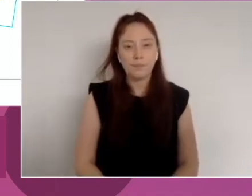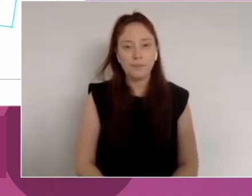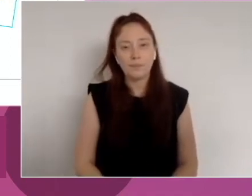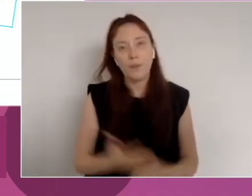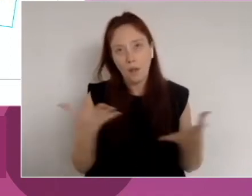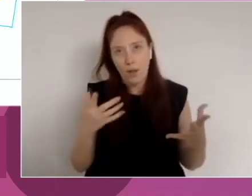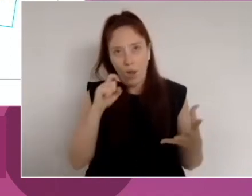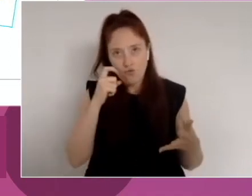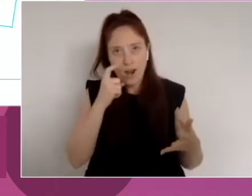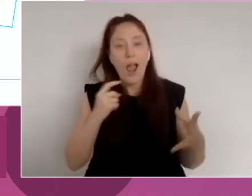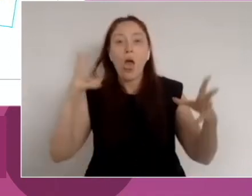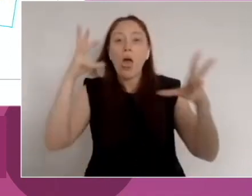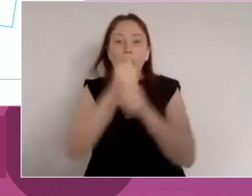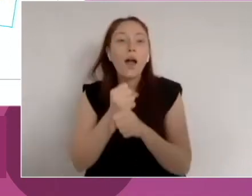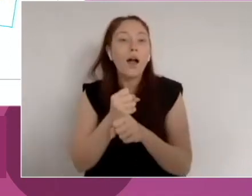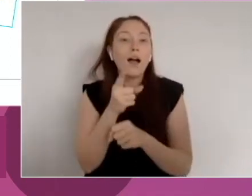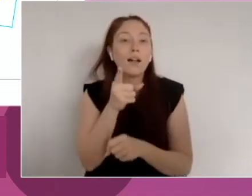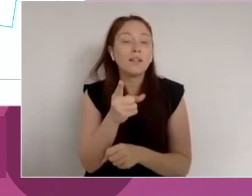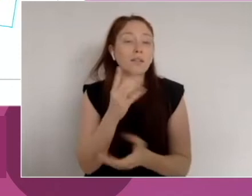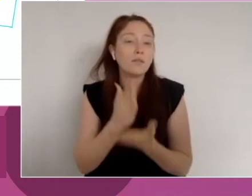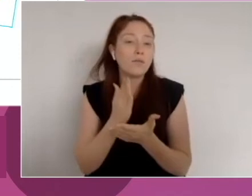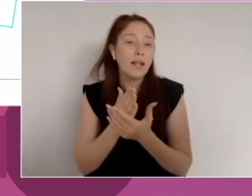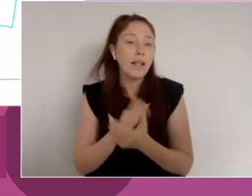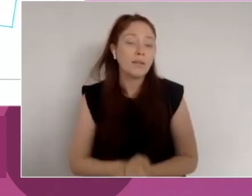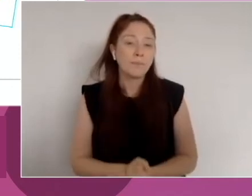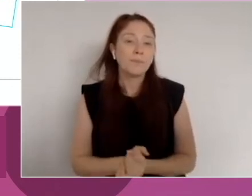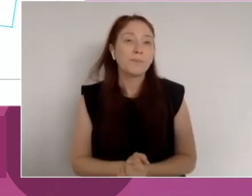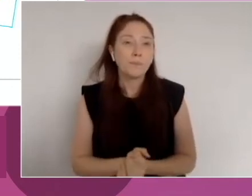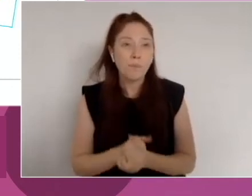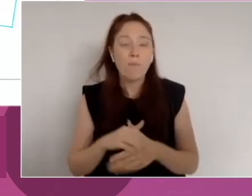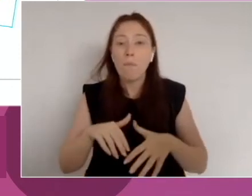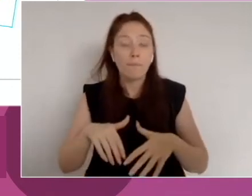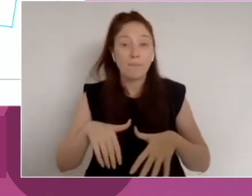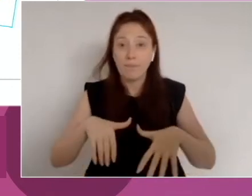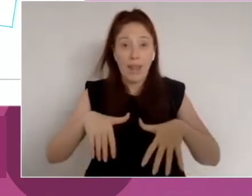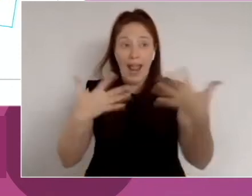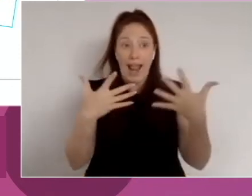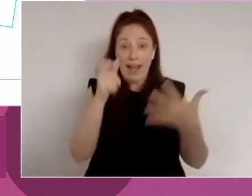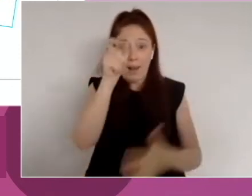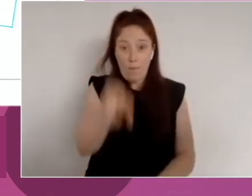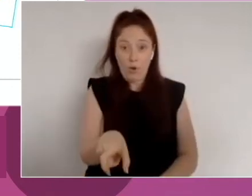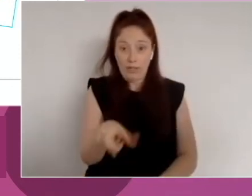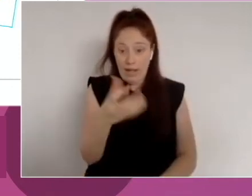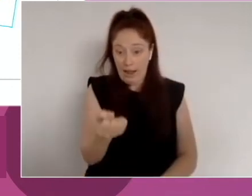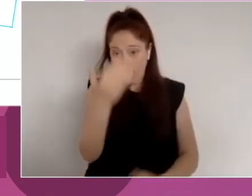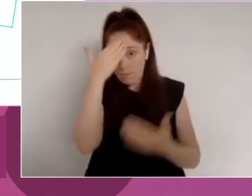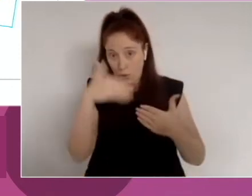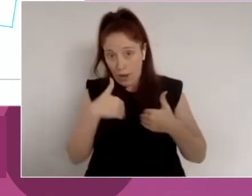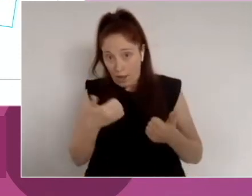it would be talking about the fact that any Australian who has mental health needs can access